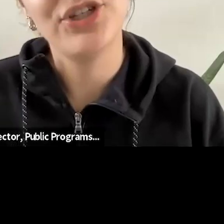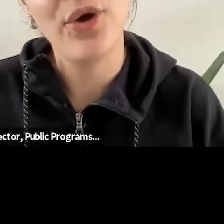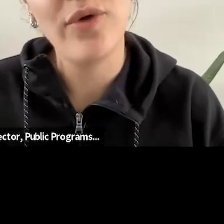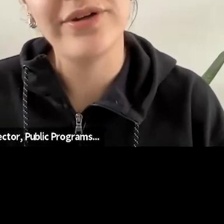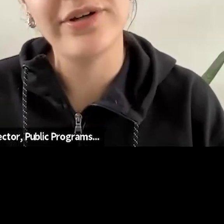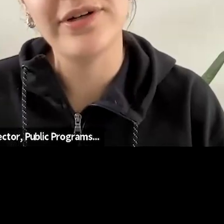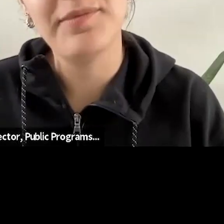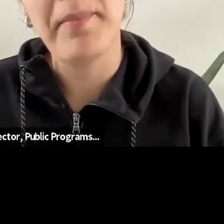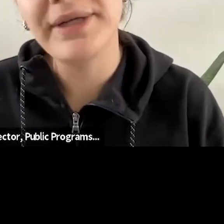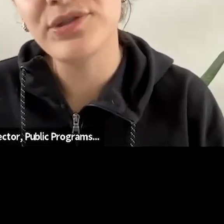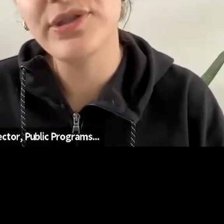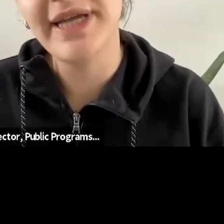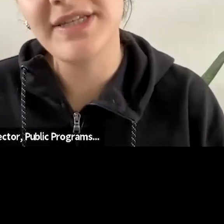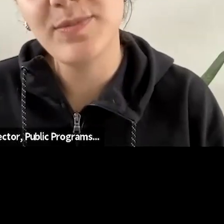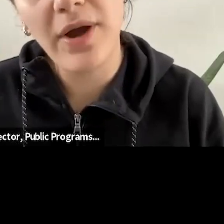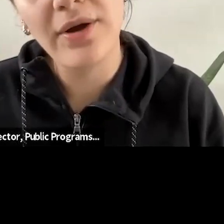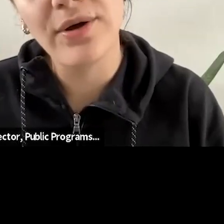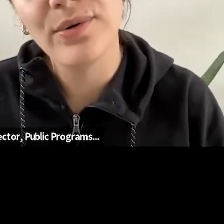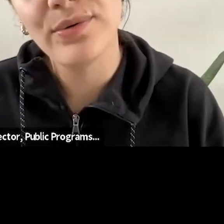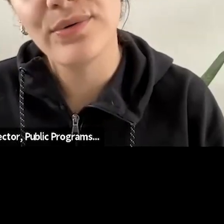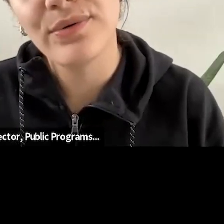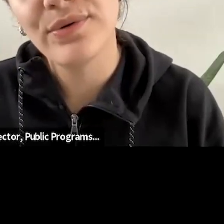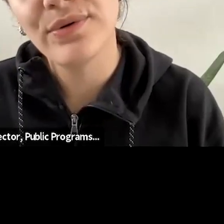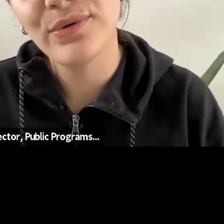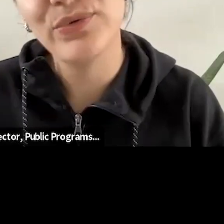and showrunner Michael Gasparro,